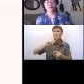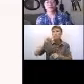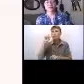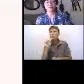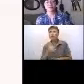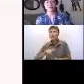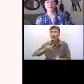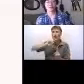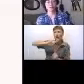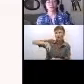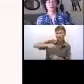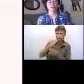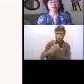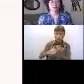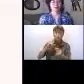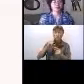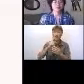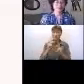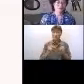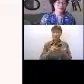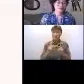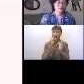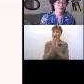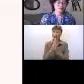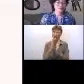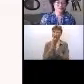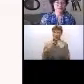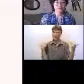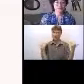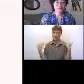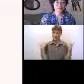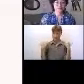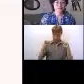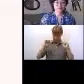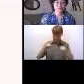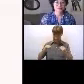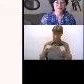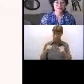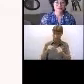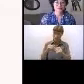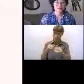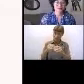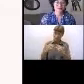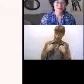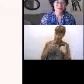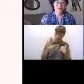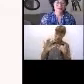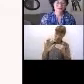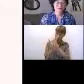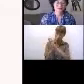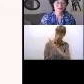they have a copy of the slides?” at the end of this. We are recording this event so